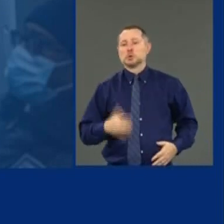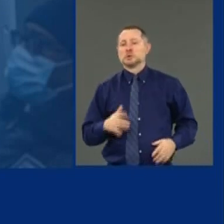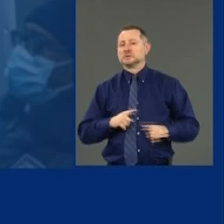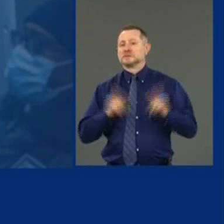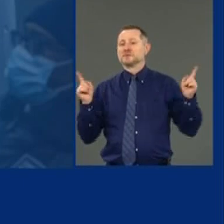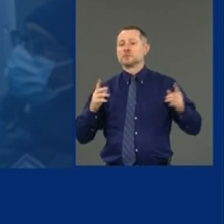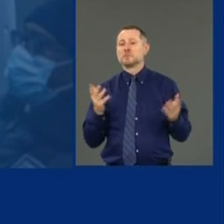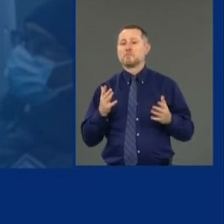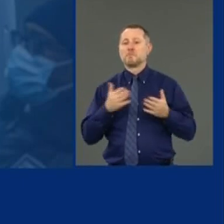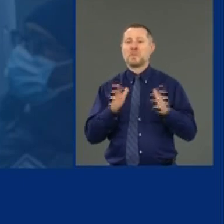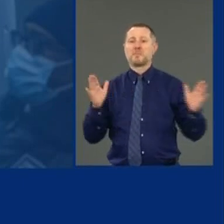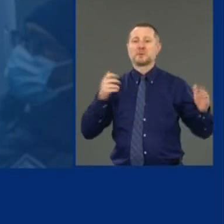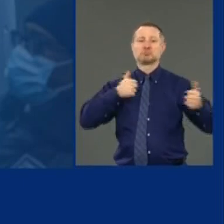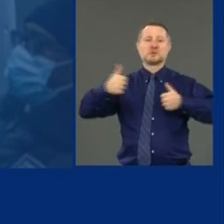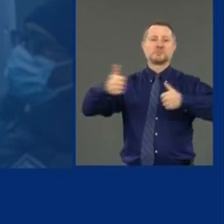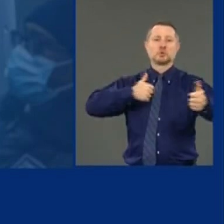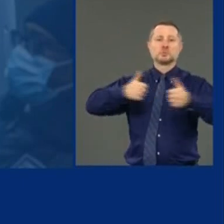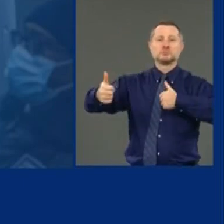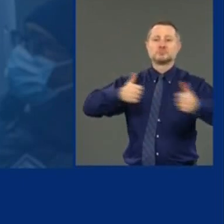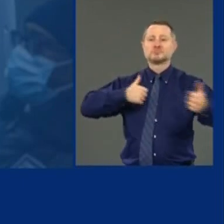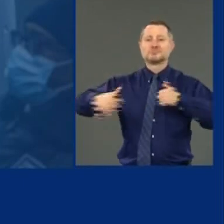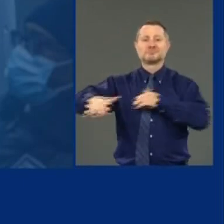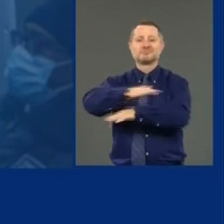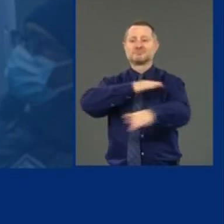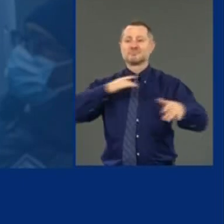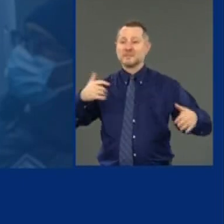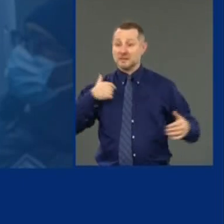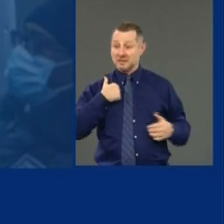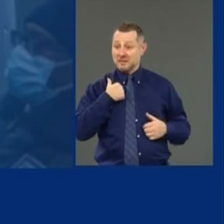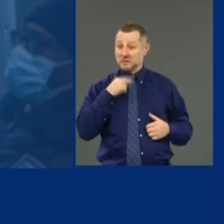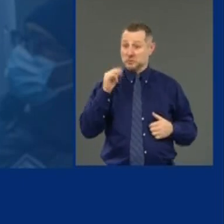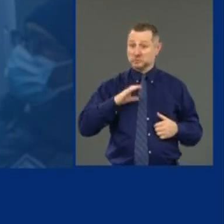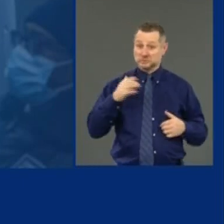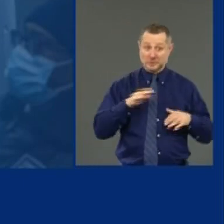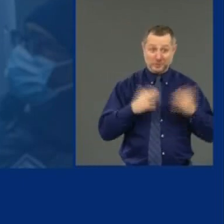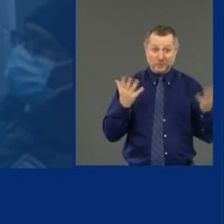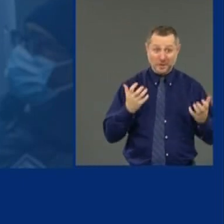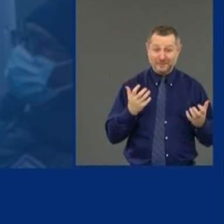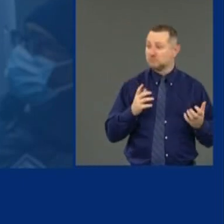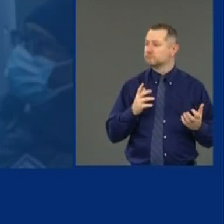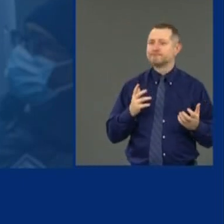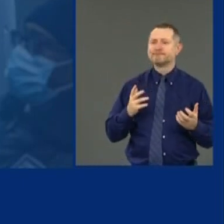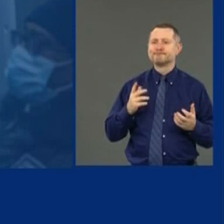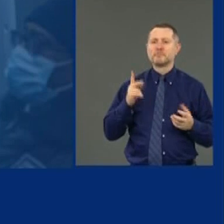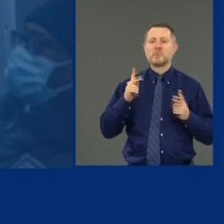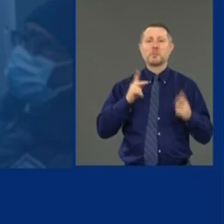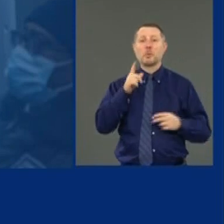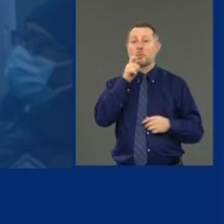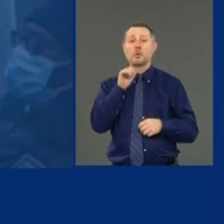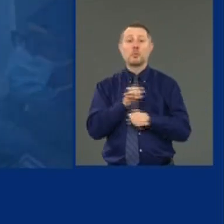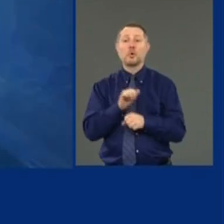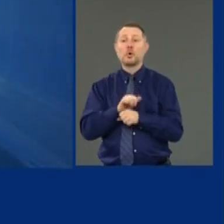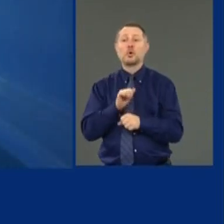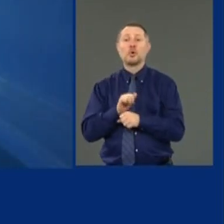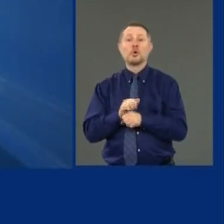NEW YORK CITY HAS THE ADDED SITUATION OF PUBLIC TRANSPORTATION. FOR NEW YORK CITY TO REOPEN, YOU